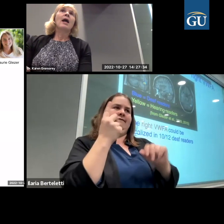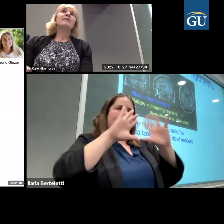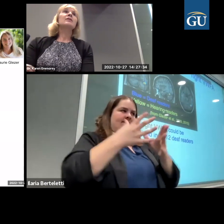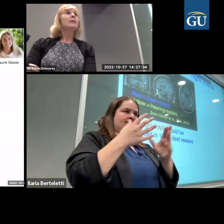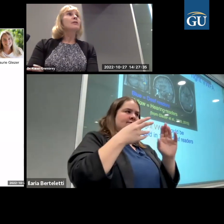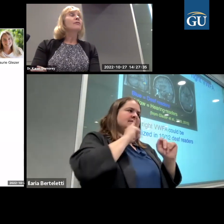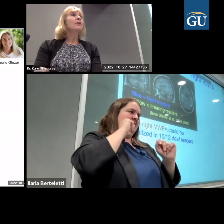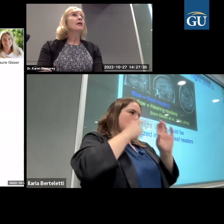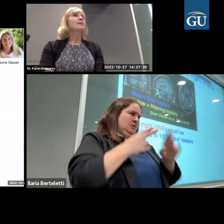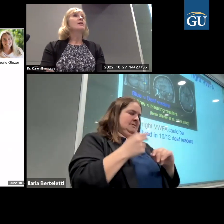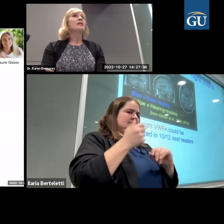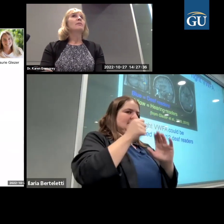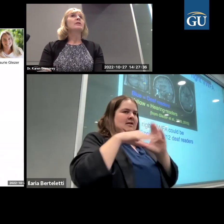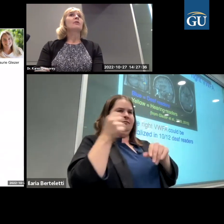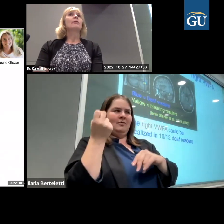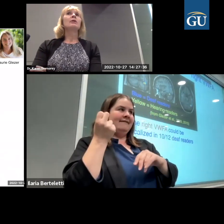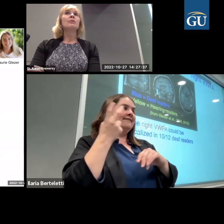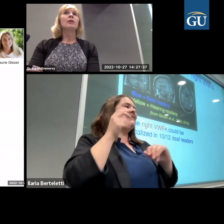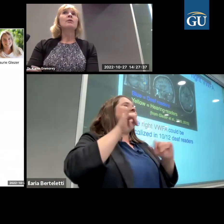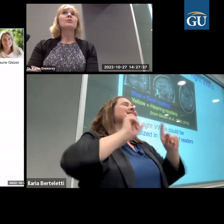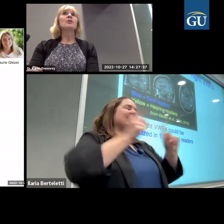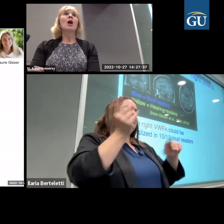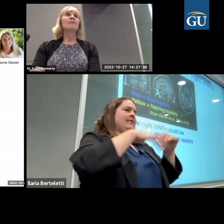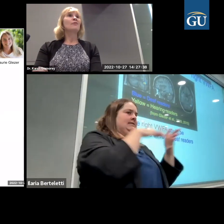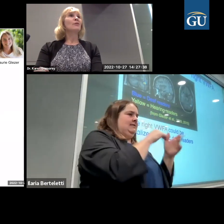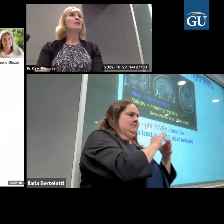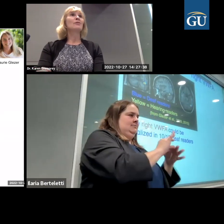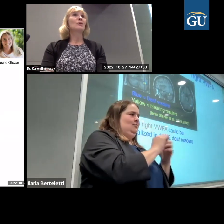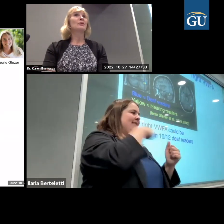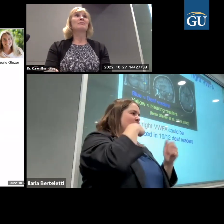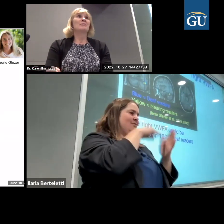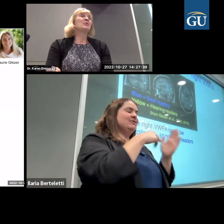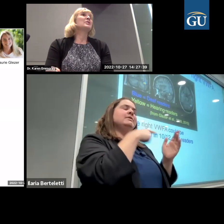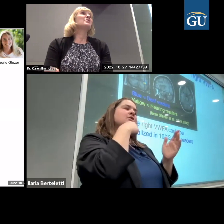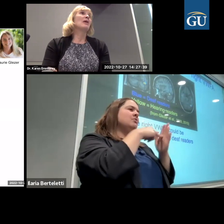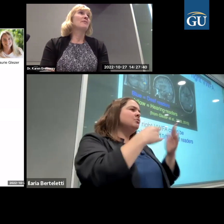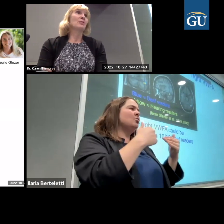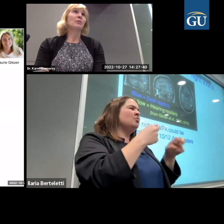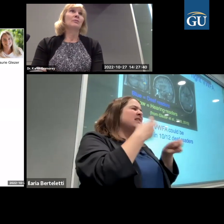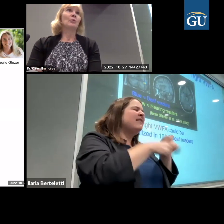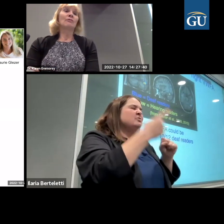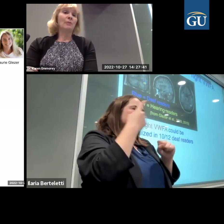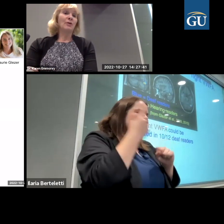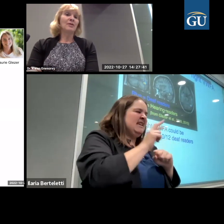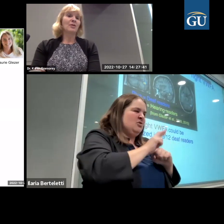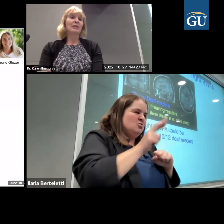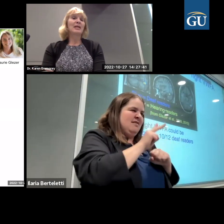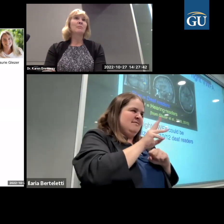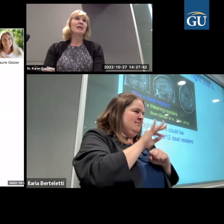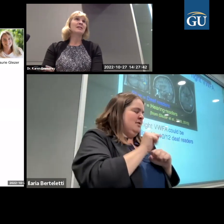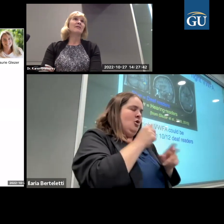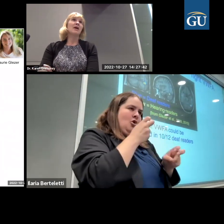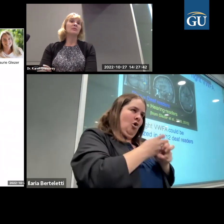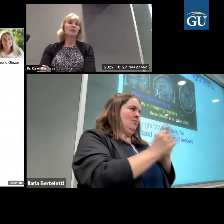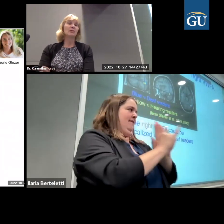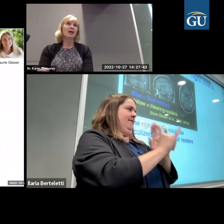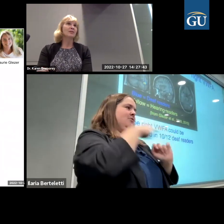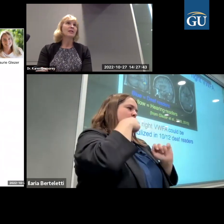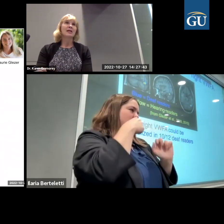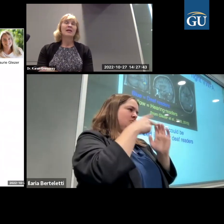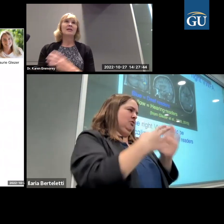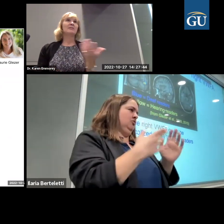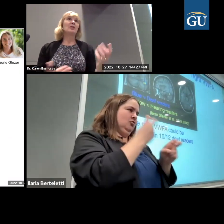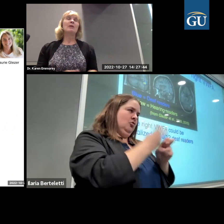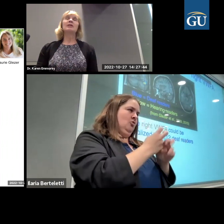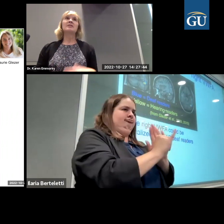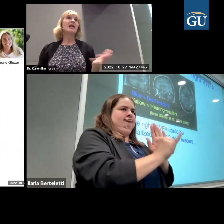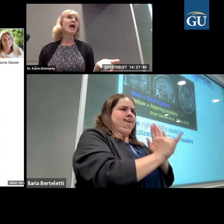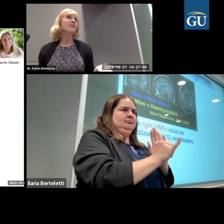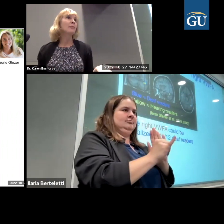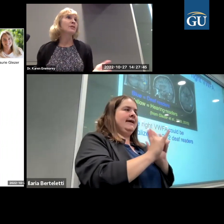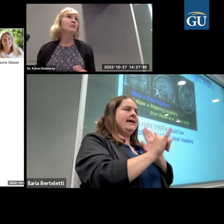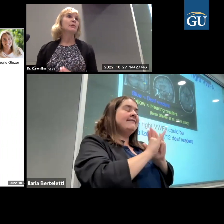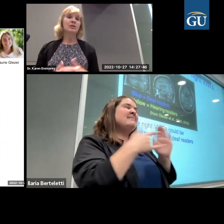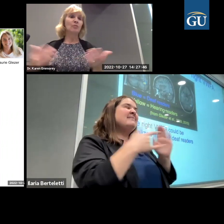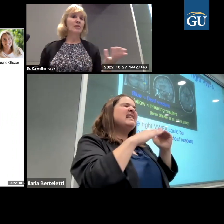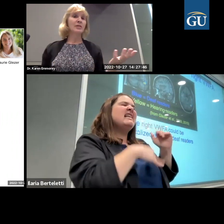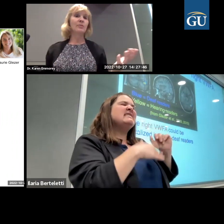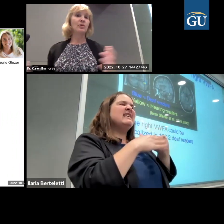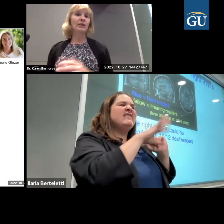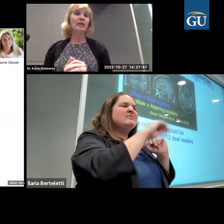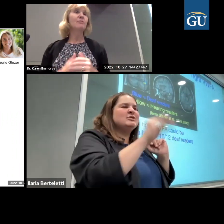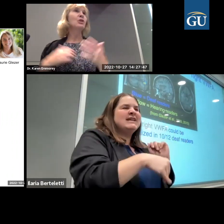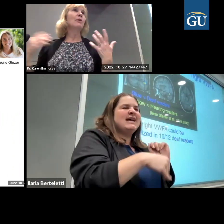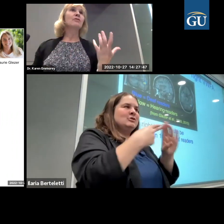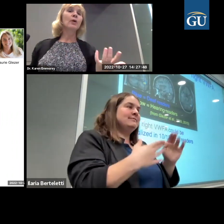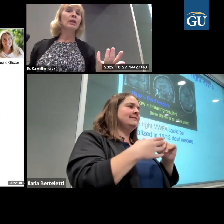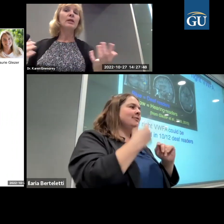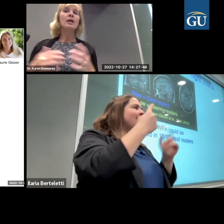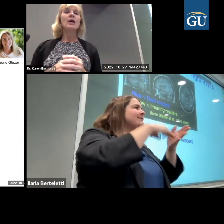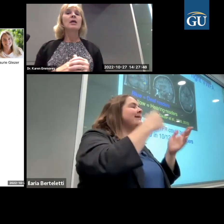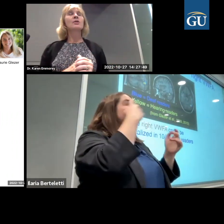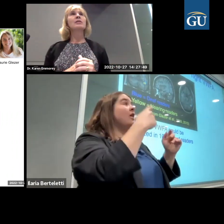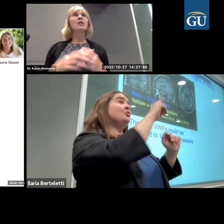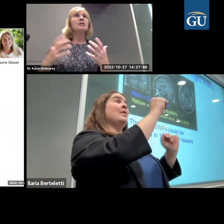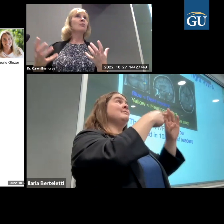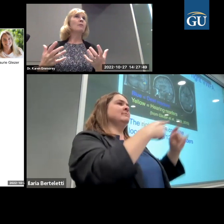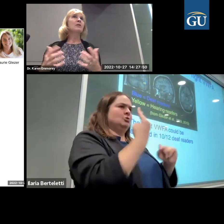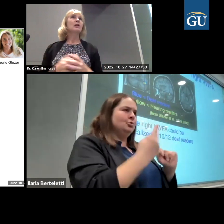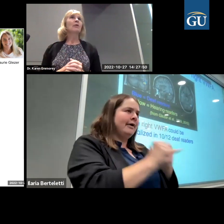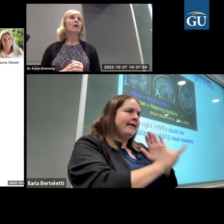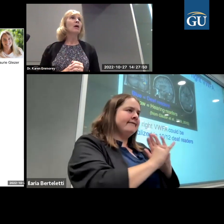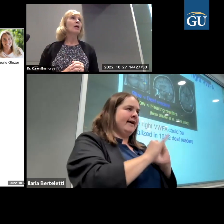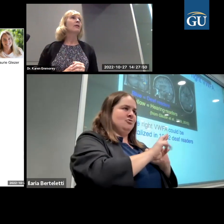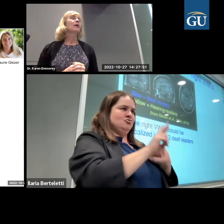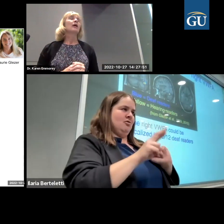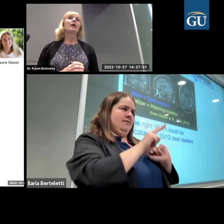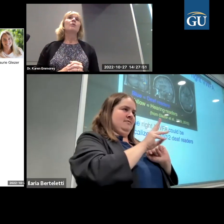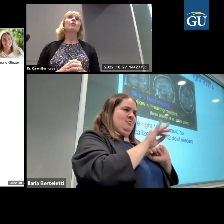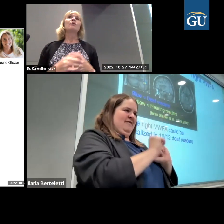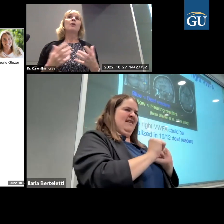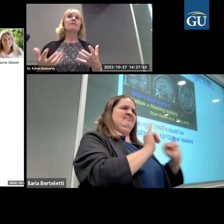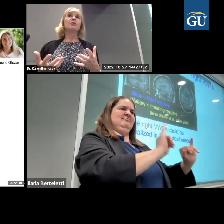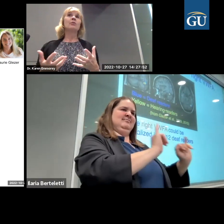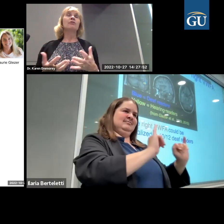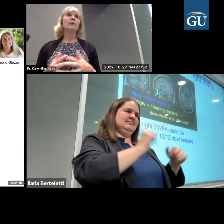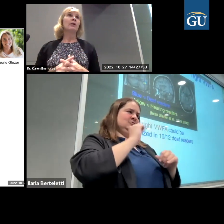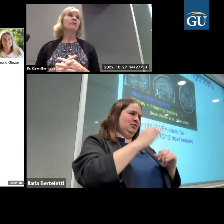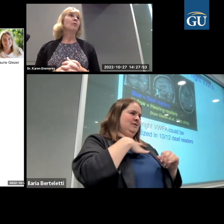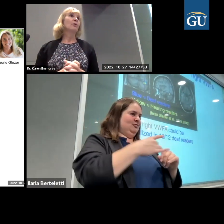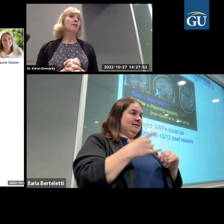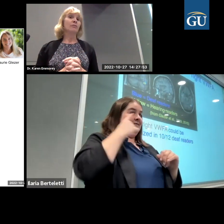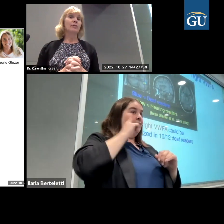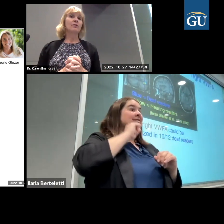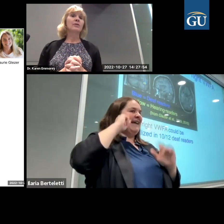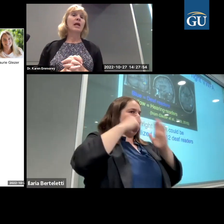in, you know. Maybe less than half of the participants in one State was only like two out of twenty, so it suggests that there might be something going on um with the right visual word from area for deaf readers, and because we had identified it in so many participants we could look to see. Is it tuned in the same way, or is it doing something completely different um than the left visual word from area,